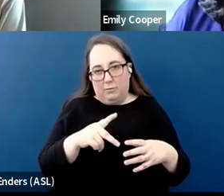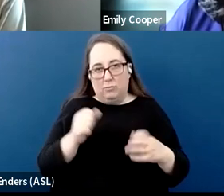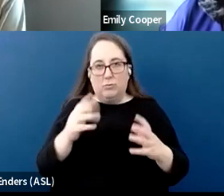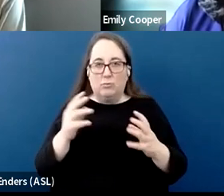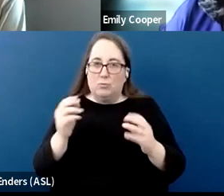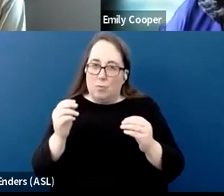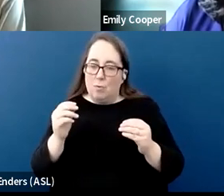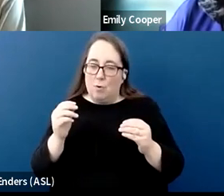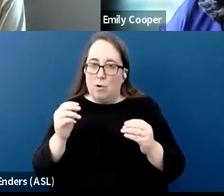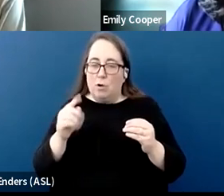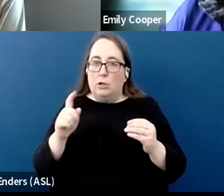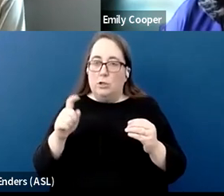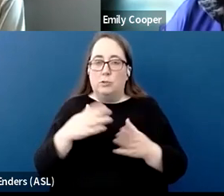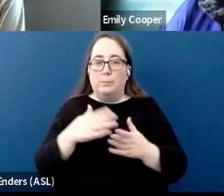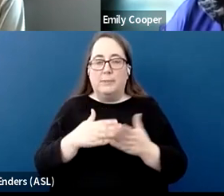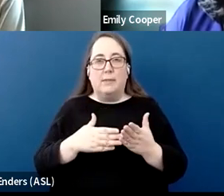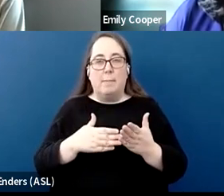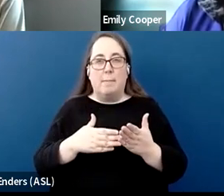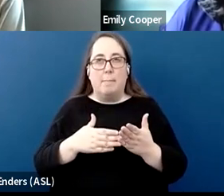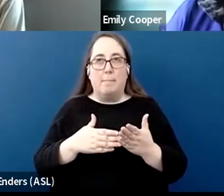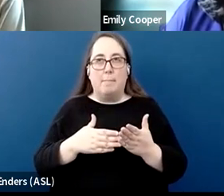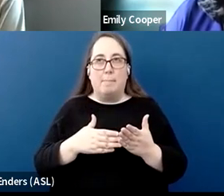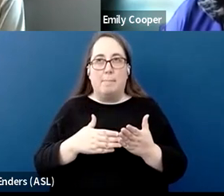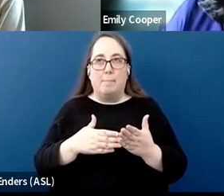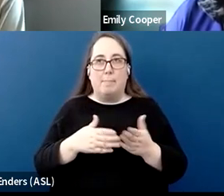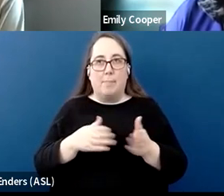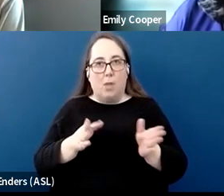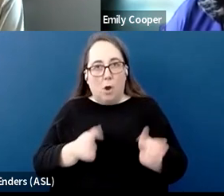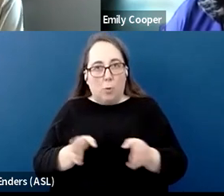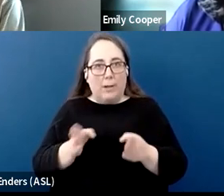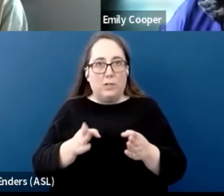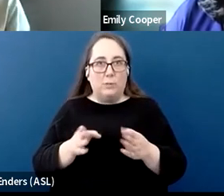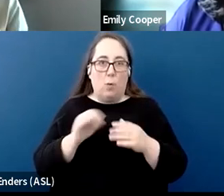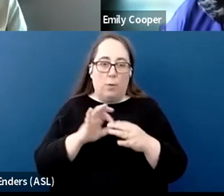settings, they are often cut off from the local coordinated entry systems.